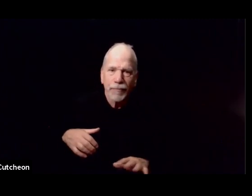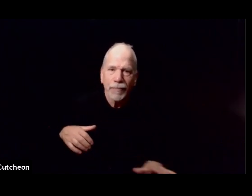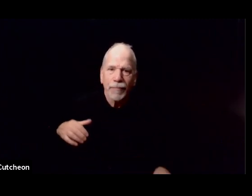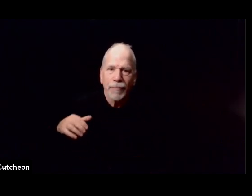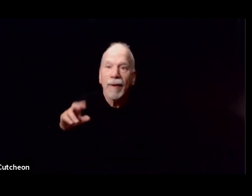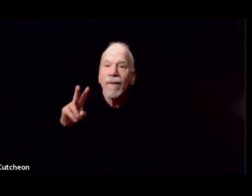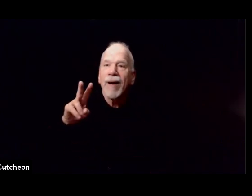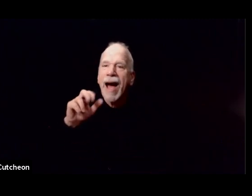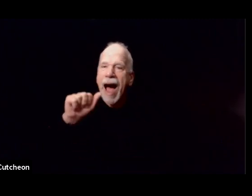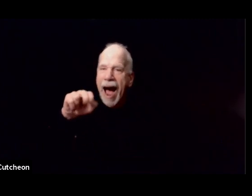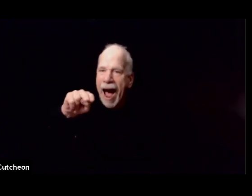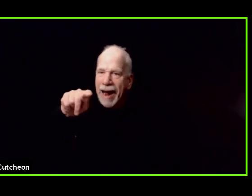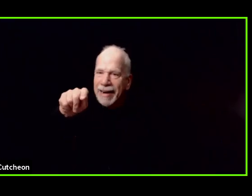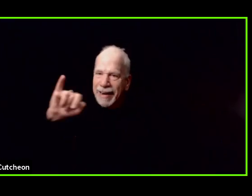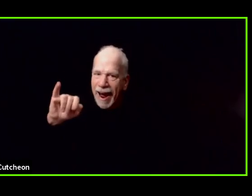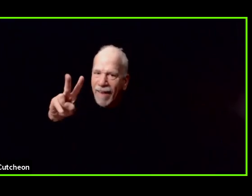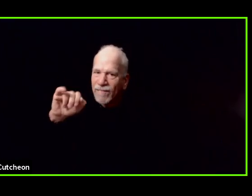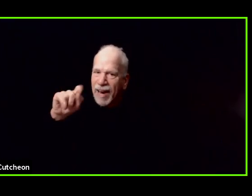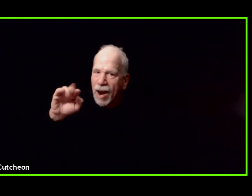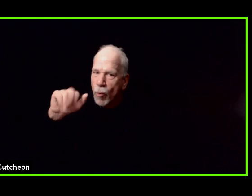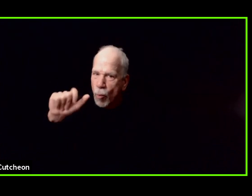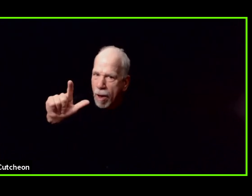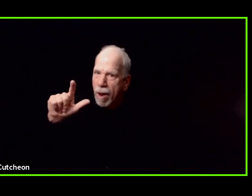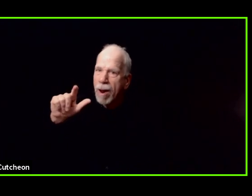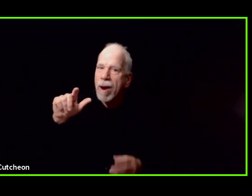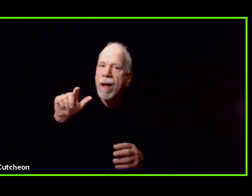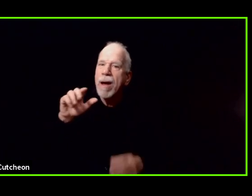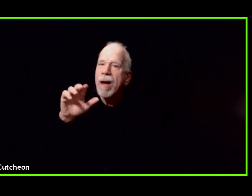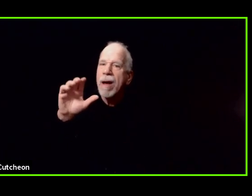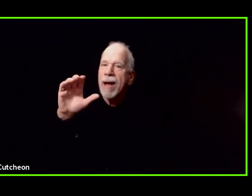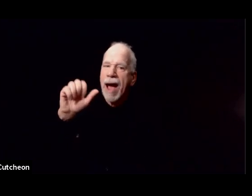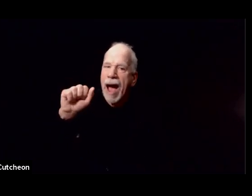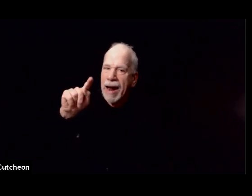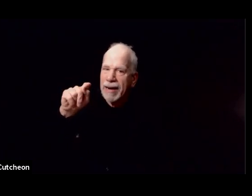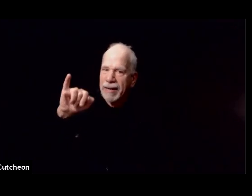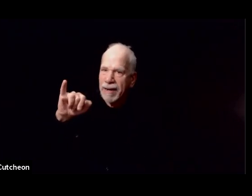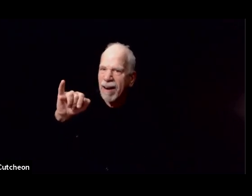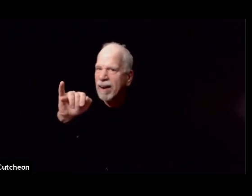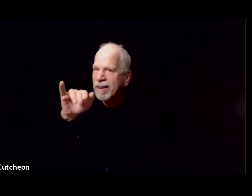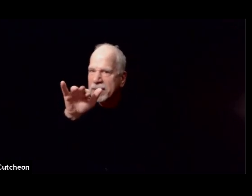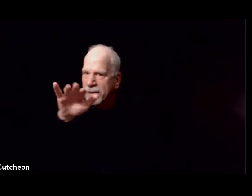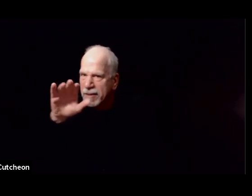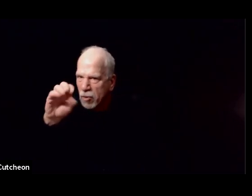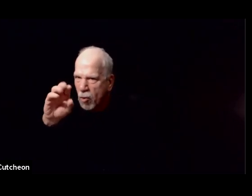to keep some of the clotting that's occurring on a large and small scale in some of these